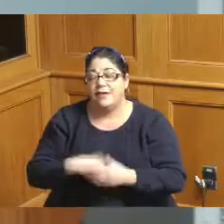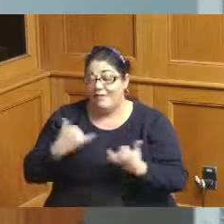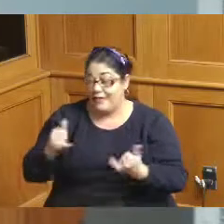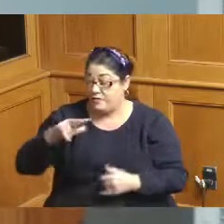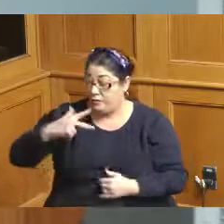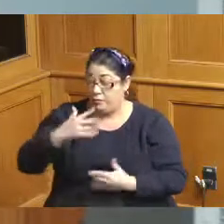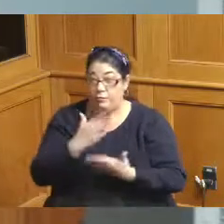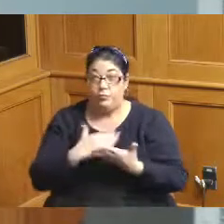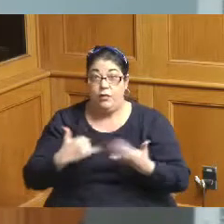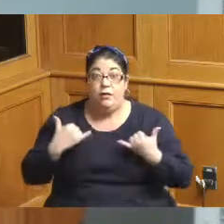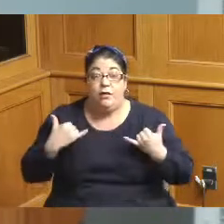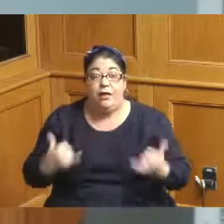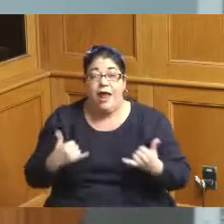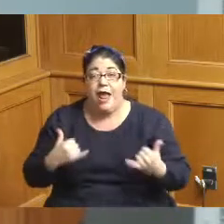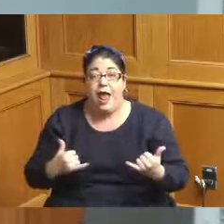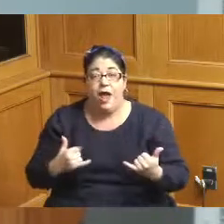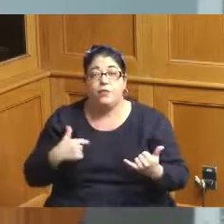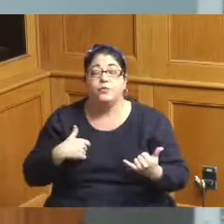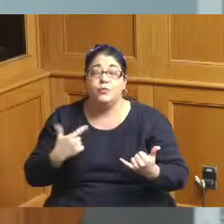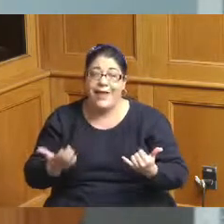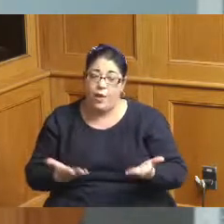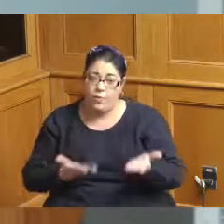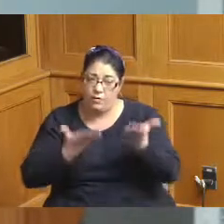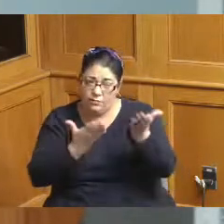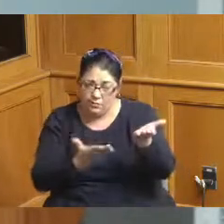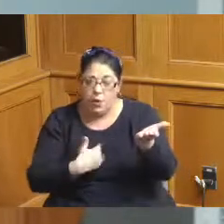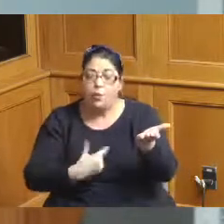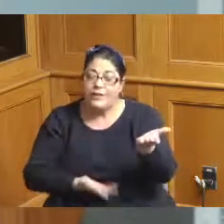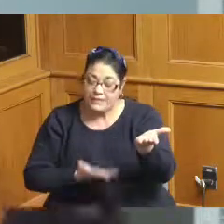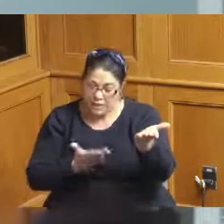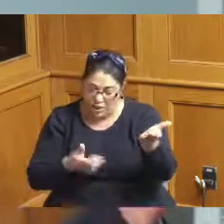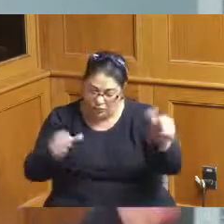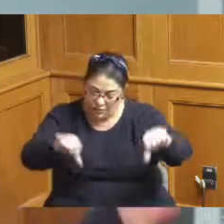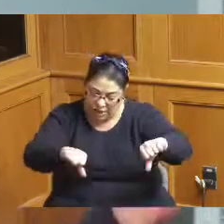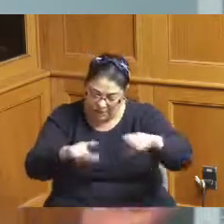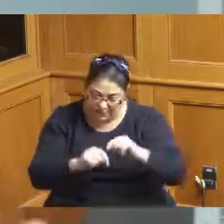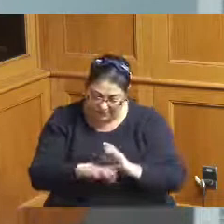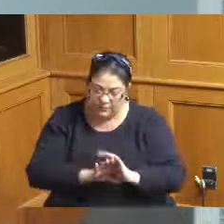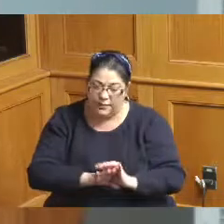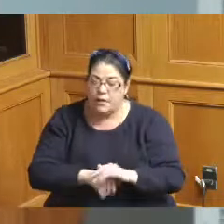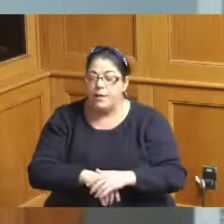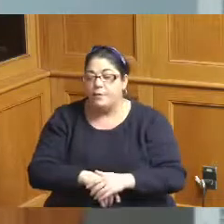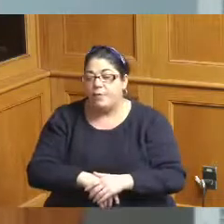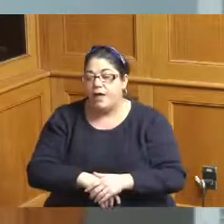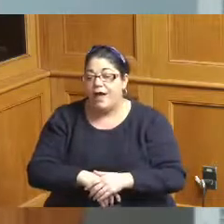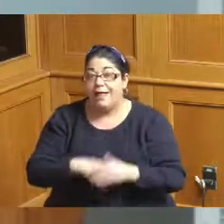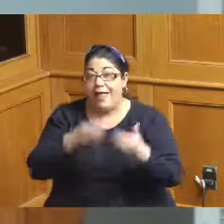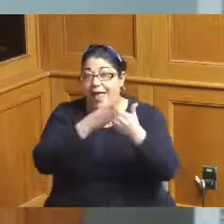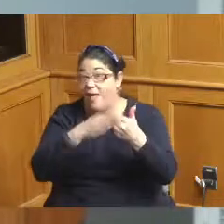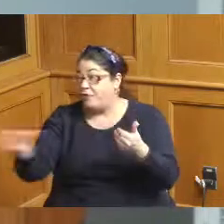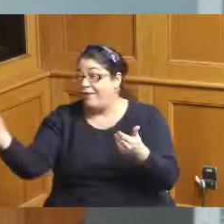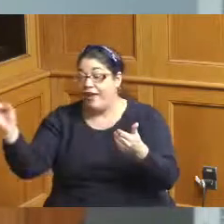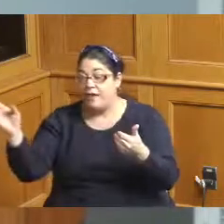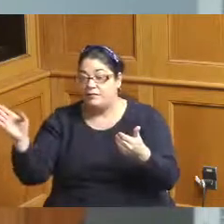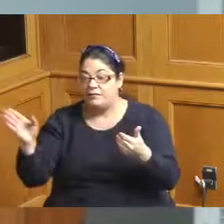proposed to be rejected today is everything else but now I think what we're going to do